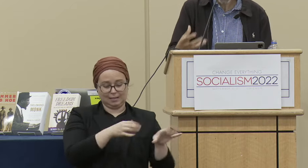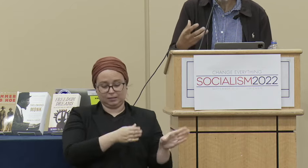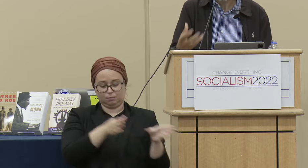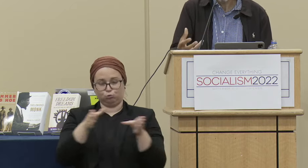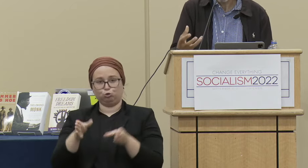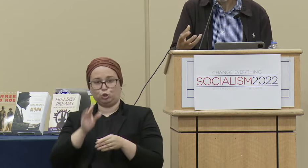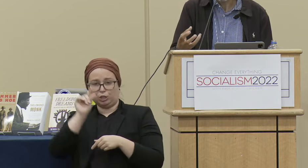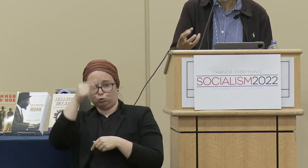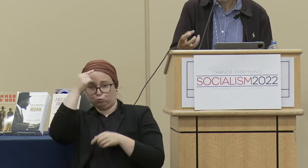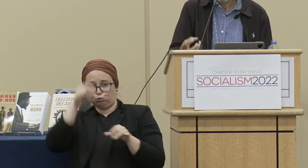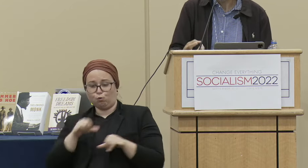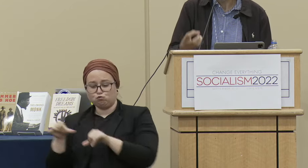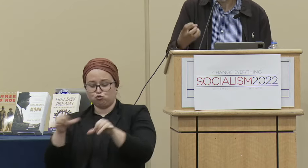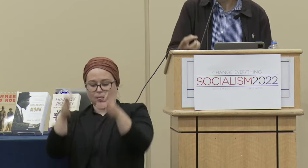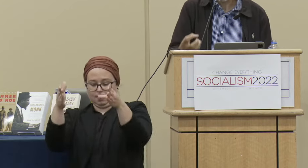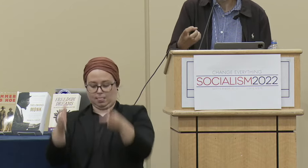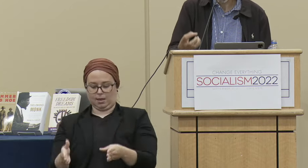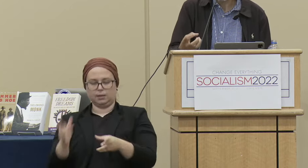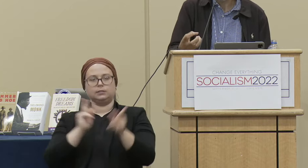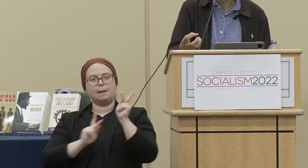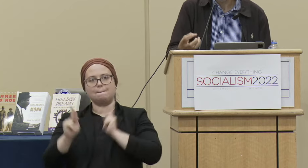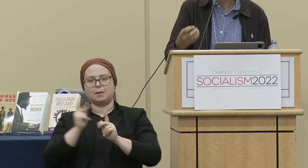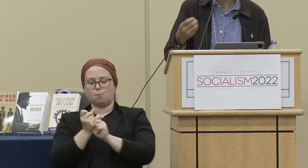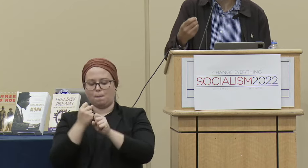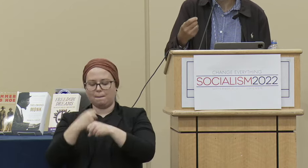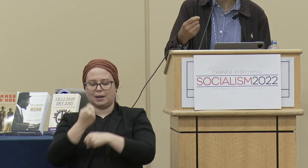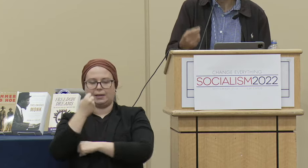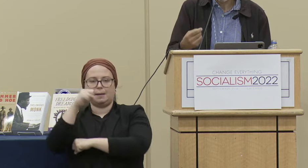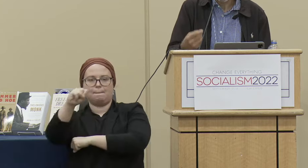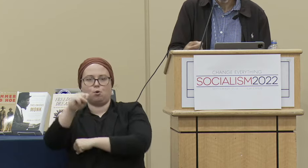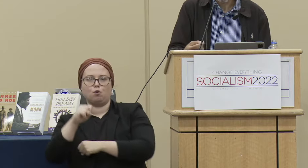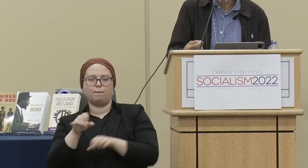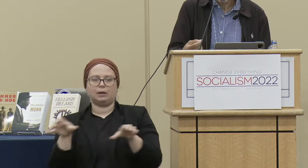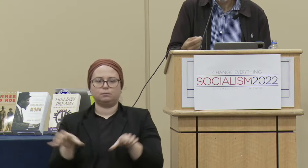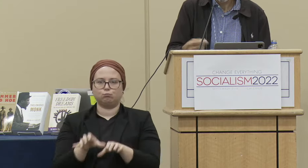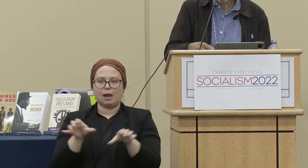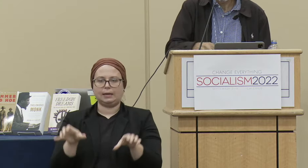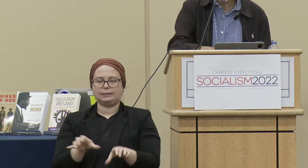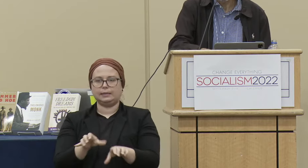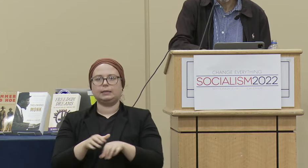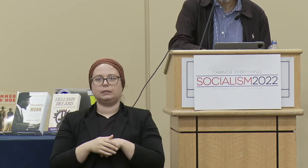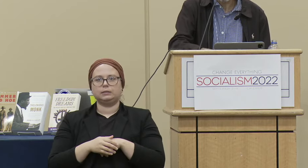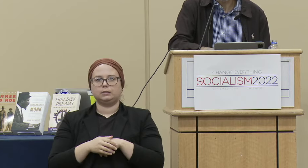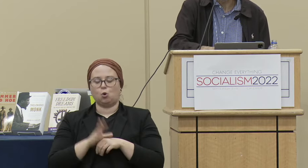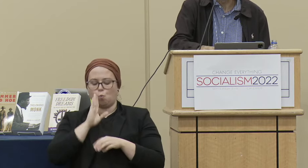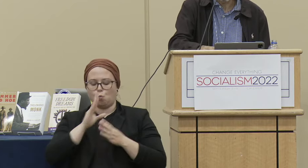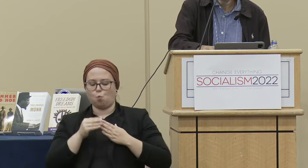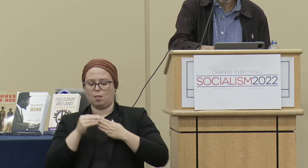movements, in other words , shift from socialism to socialists, you talk about people making movements and